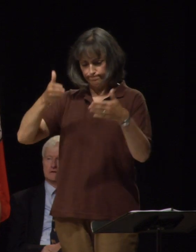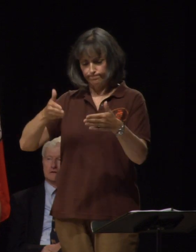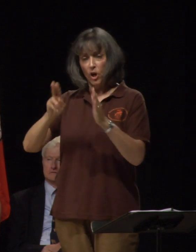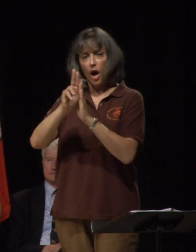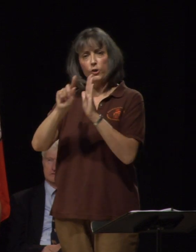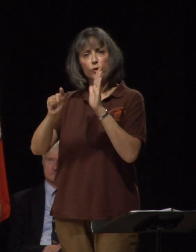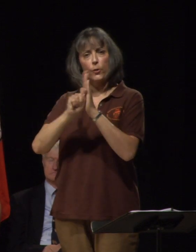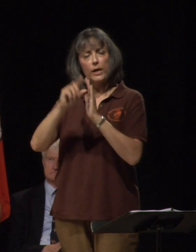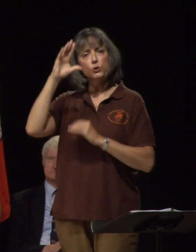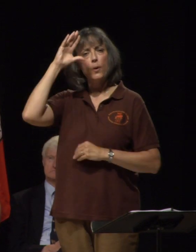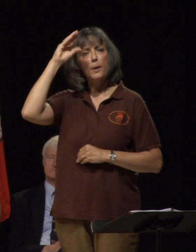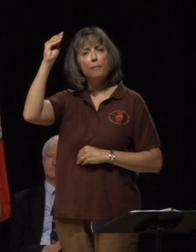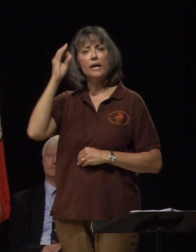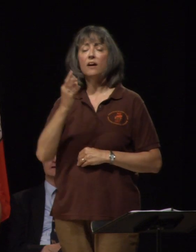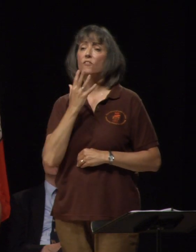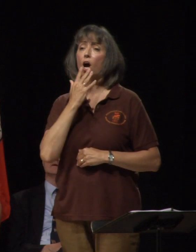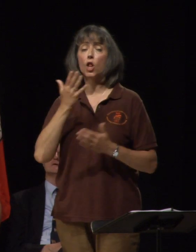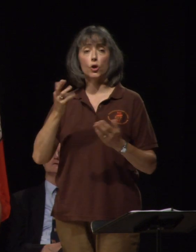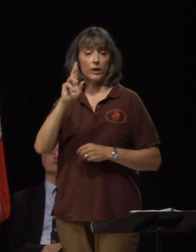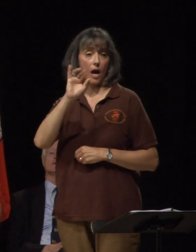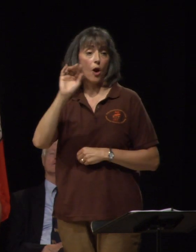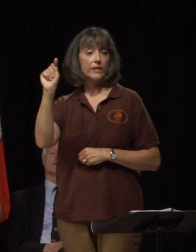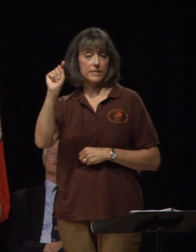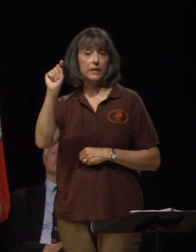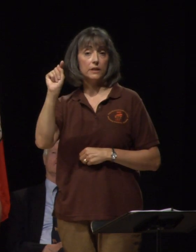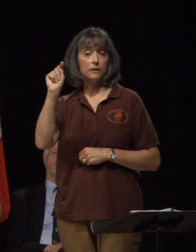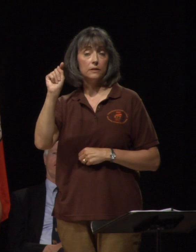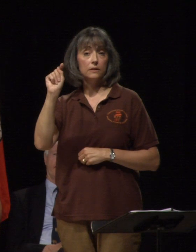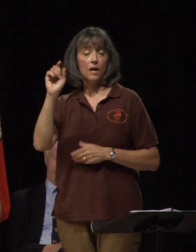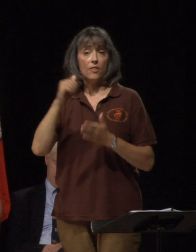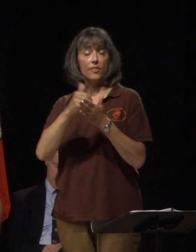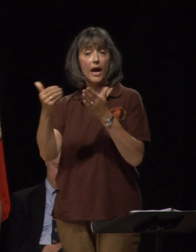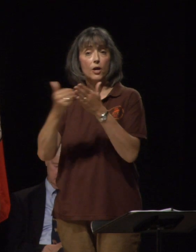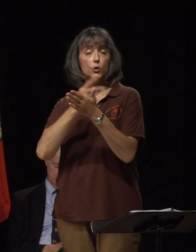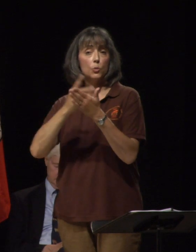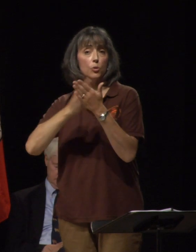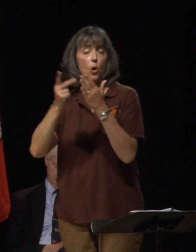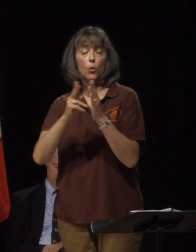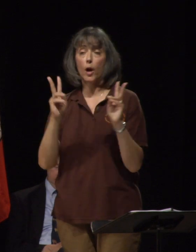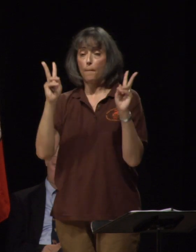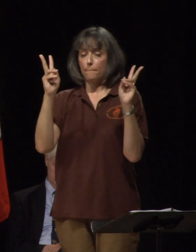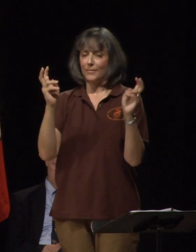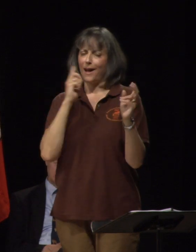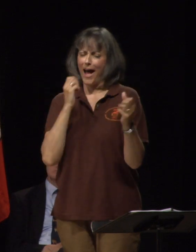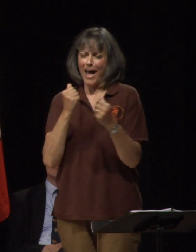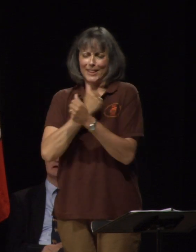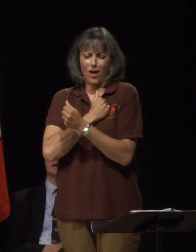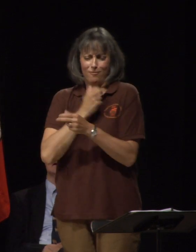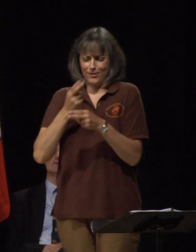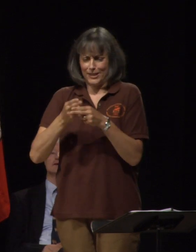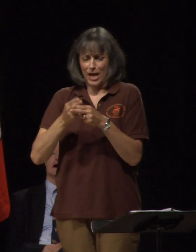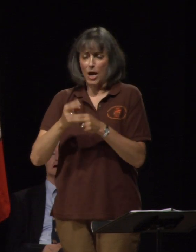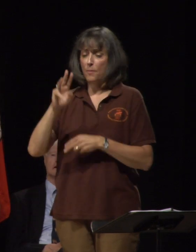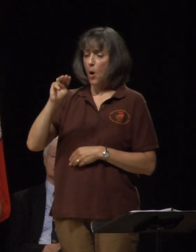COLOR AT RIT. THE INITIATIVE IS CALLED -- AND I LOVE THIS ACRONYM --